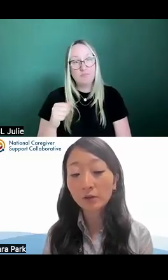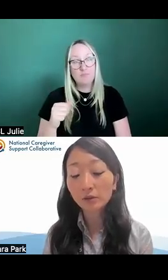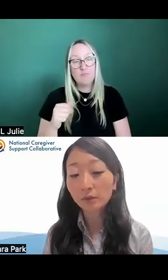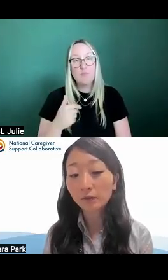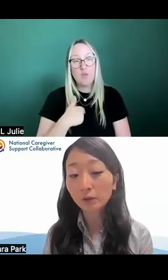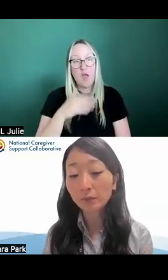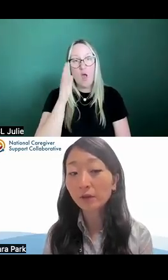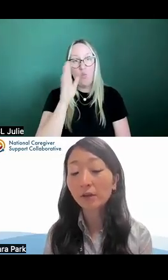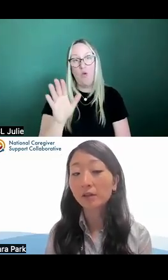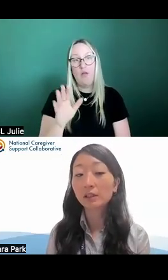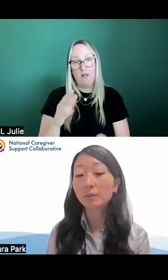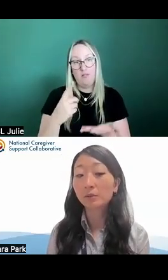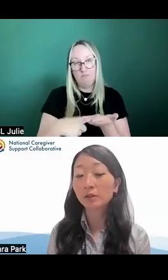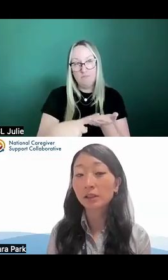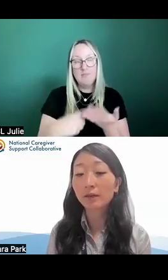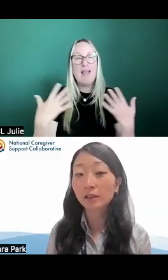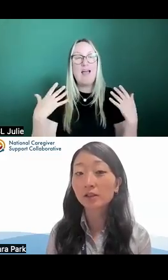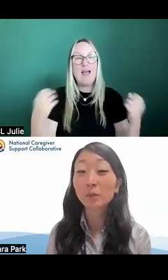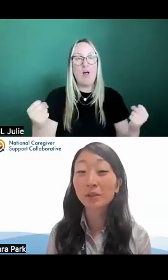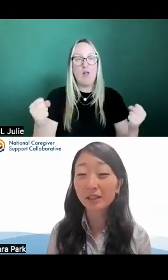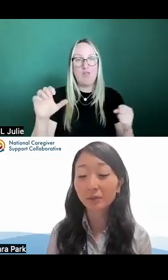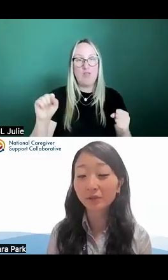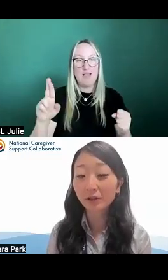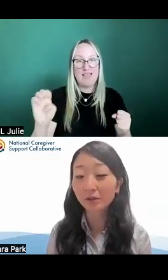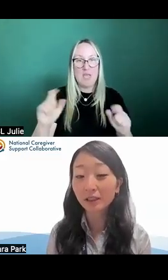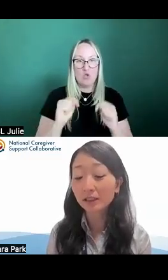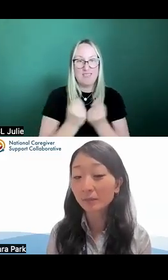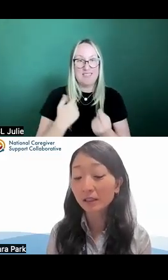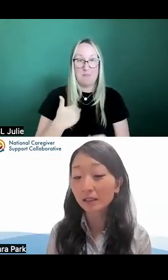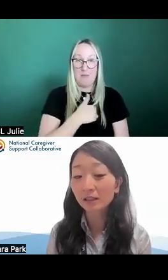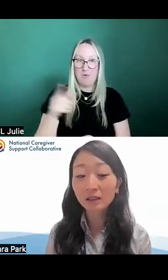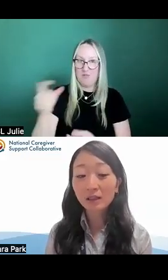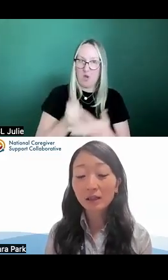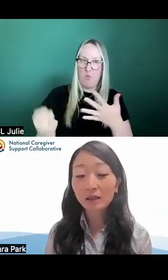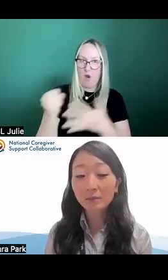mentioned before about healthcare team members having so many different priorities and being